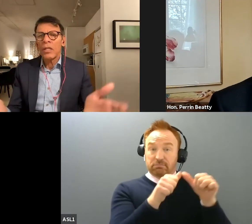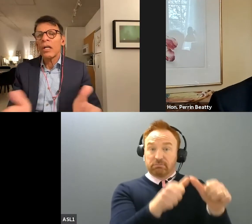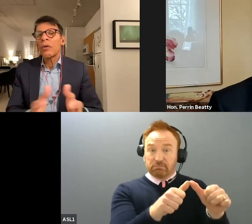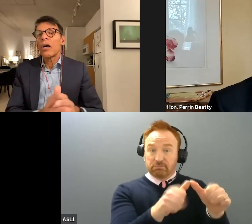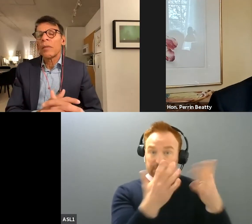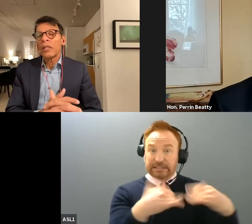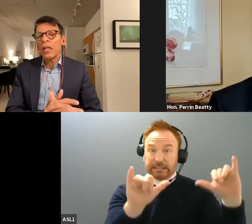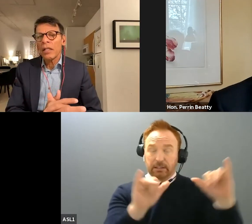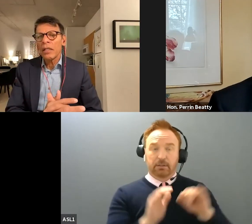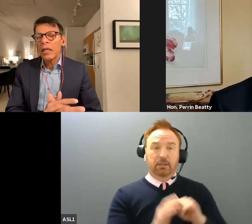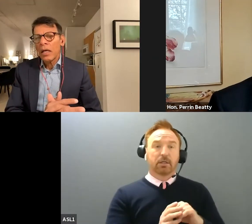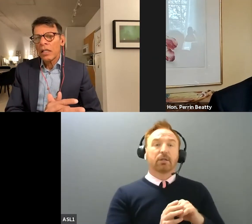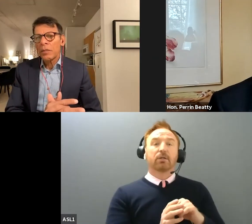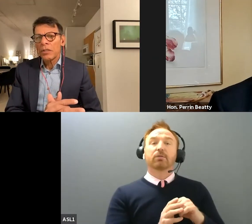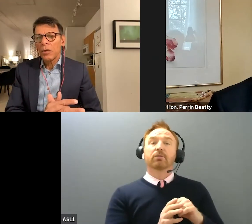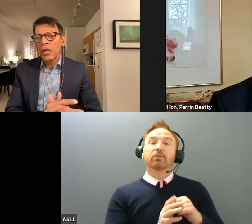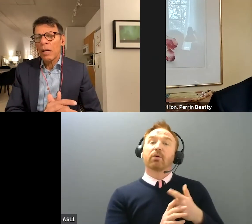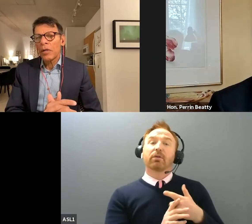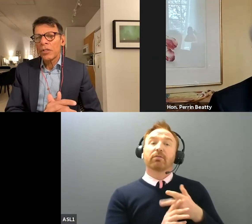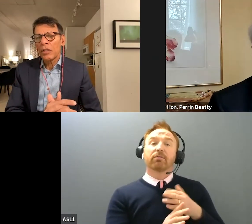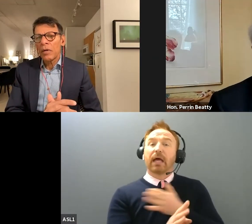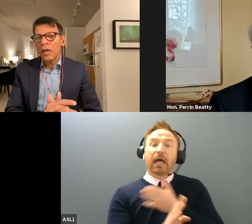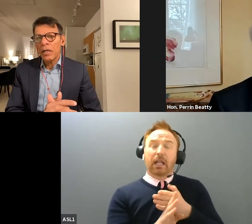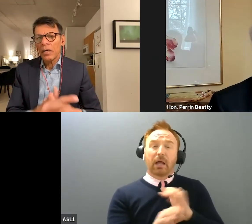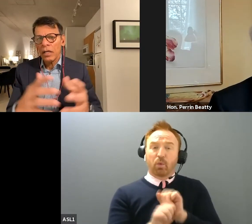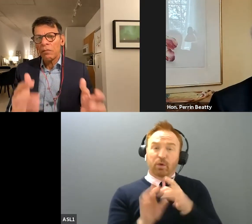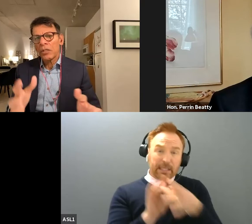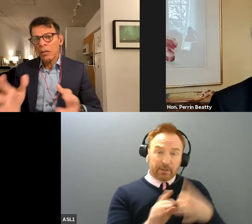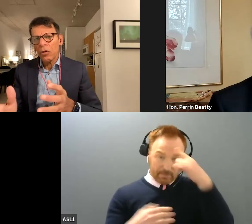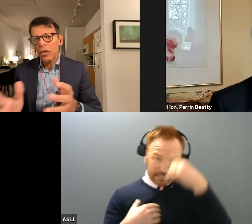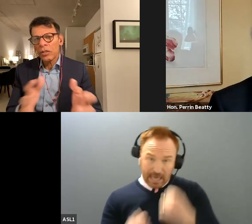done around mental health and there is some good collaboration by governments and employers and